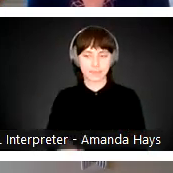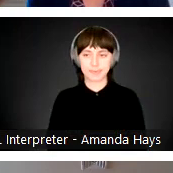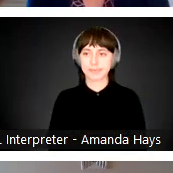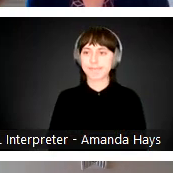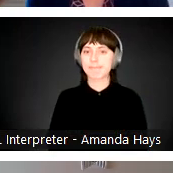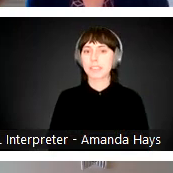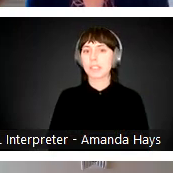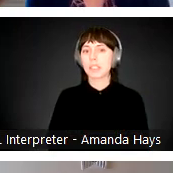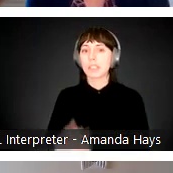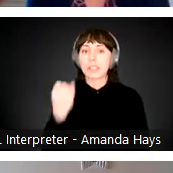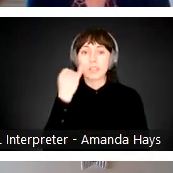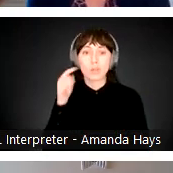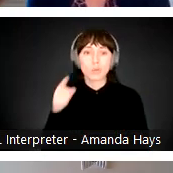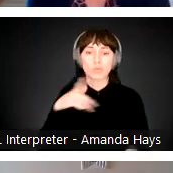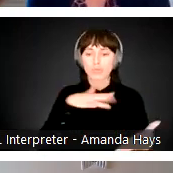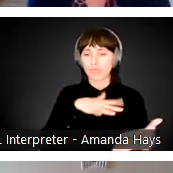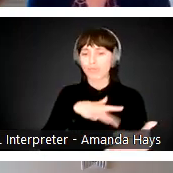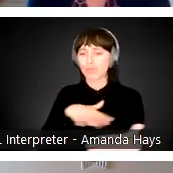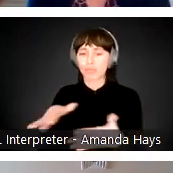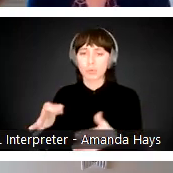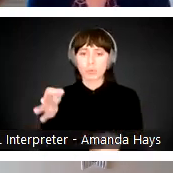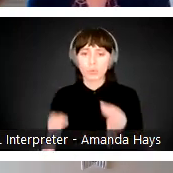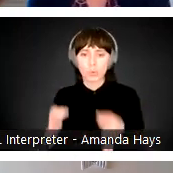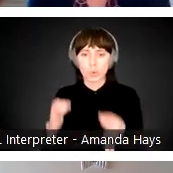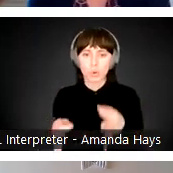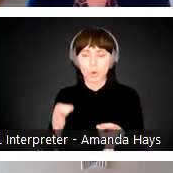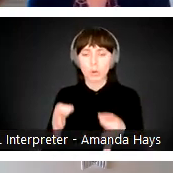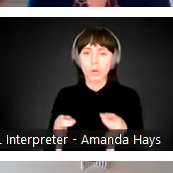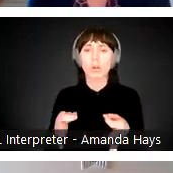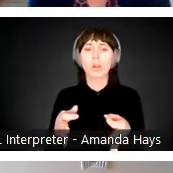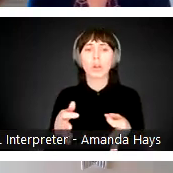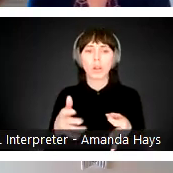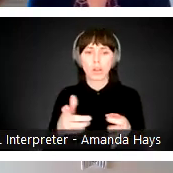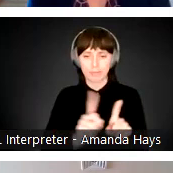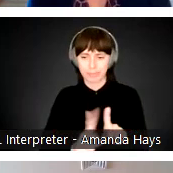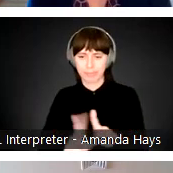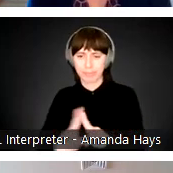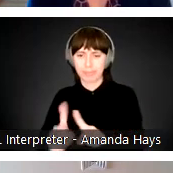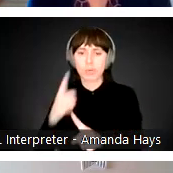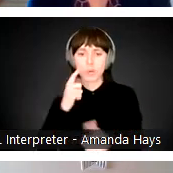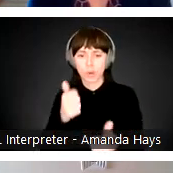the circuits around what disabilities